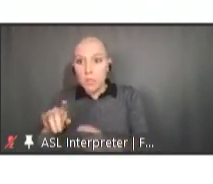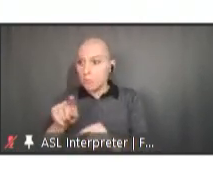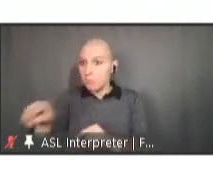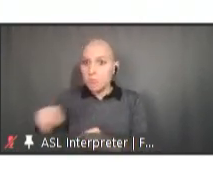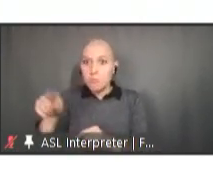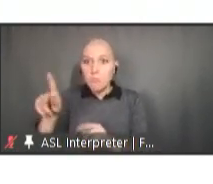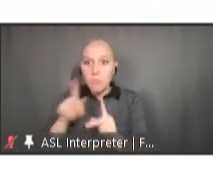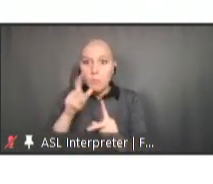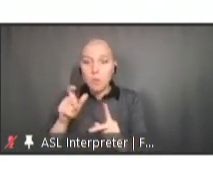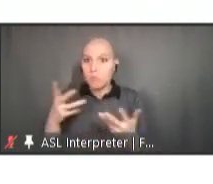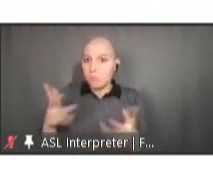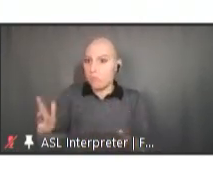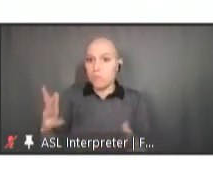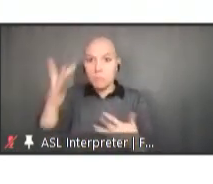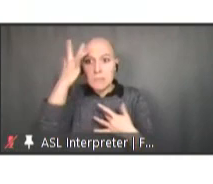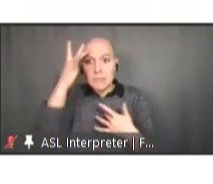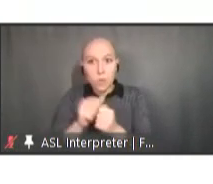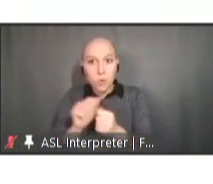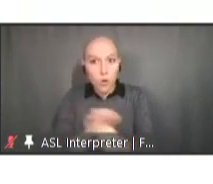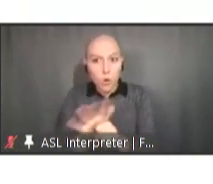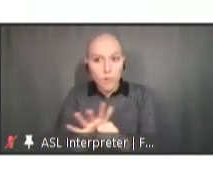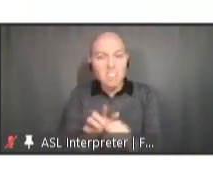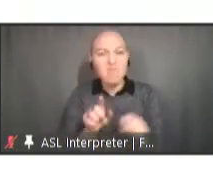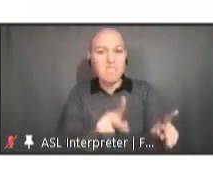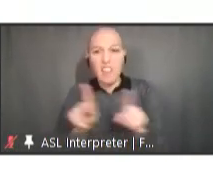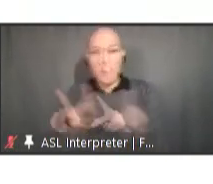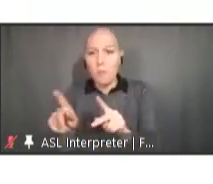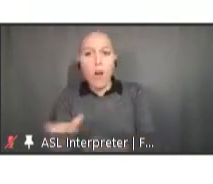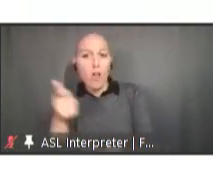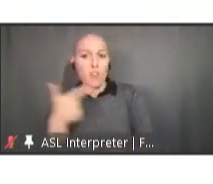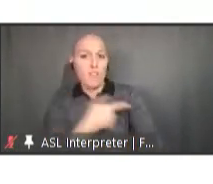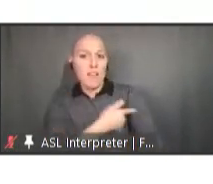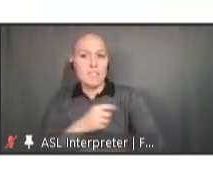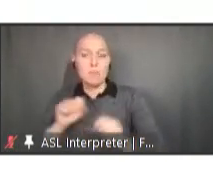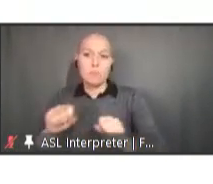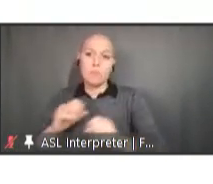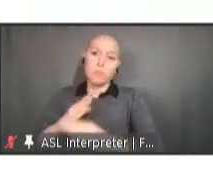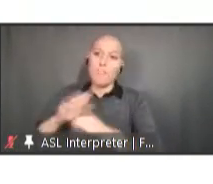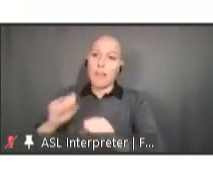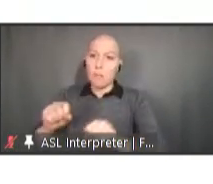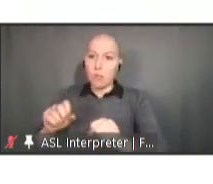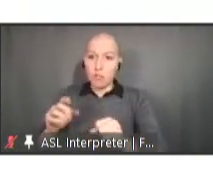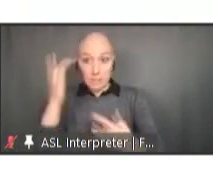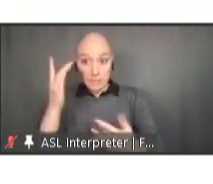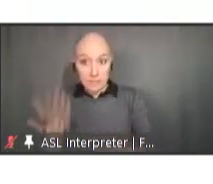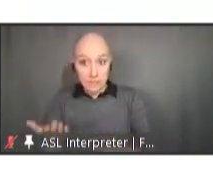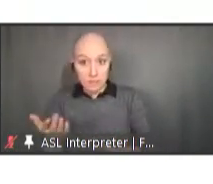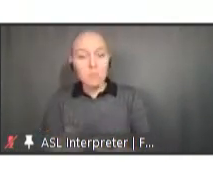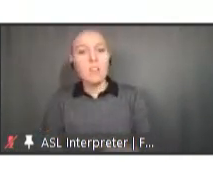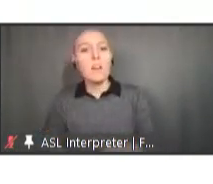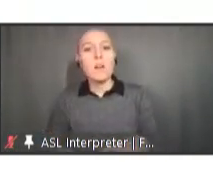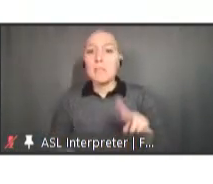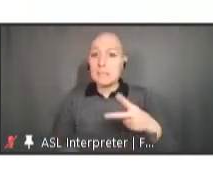vaccine preventable diseases. And secondly, you know, how do you see the results of such testing